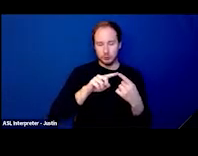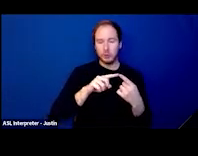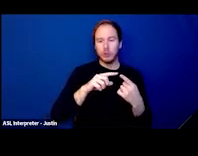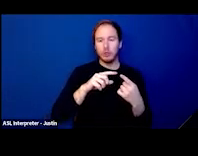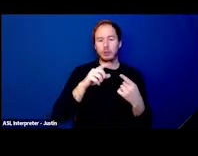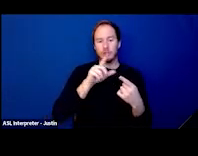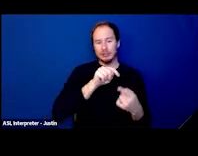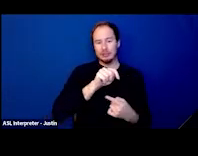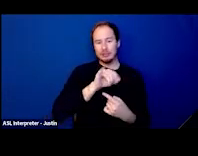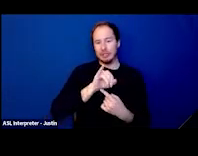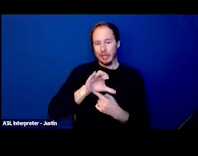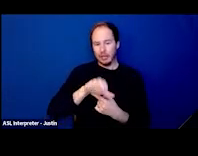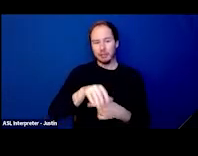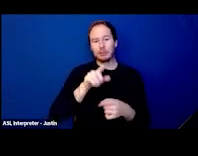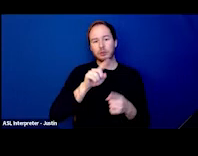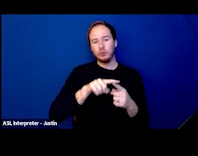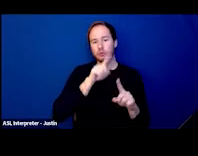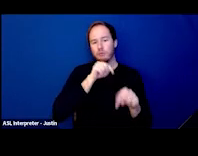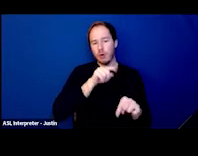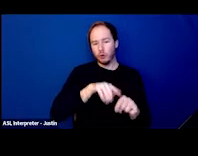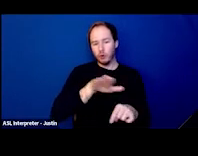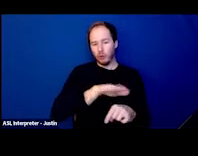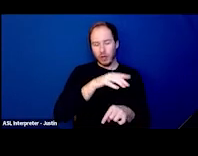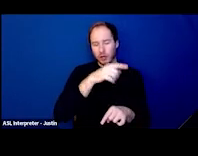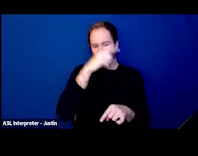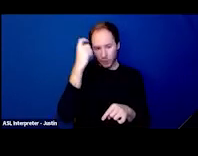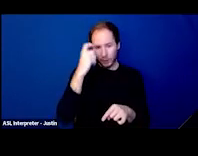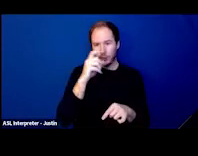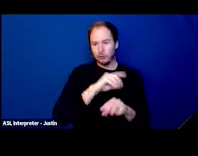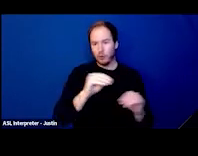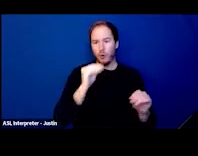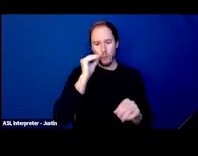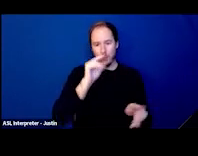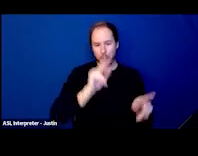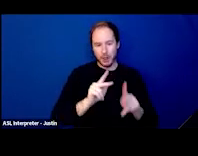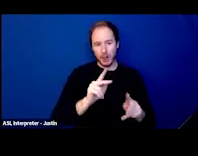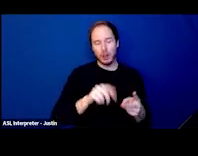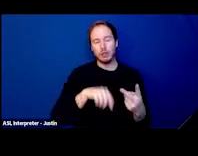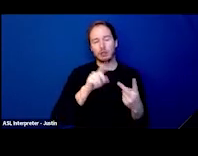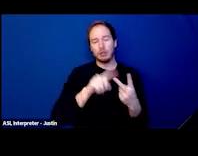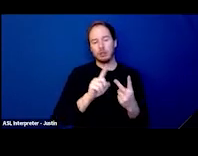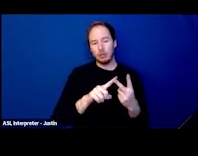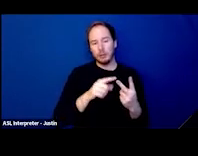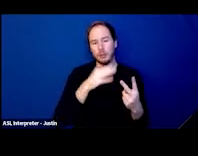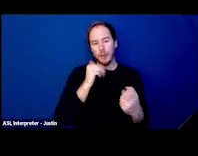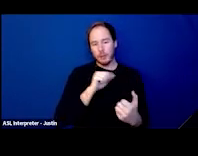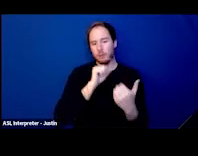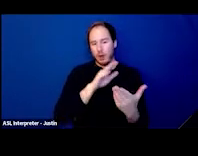to the trauma of homelessness at first. We've covered lots of really great best practices for doing person-centered outreach